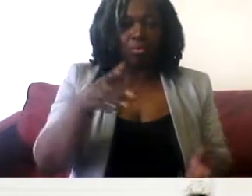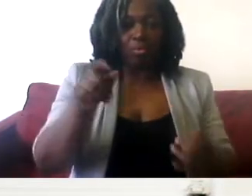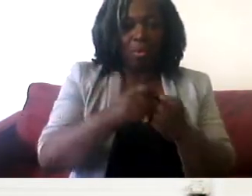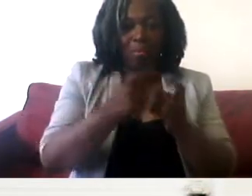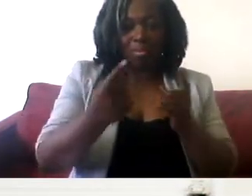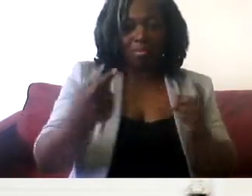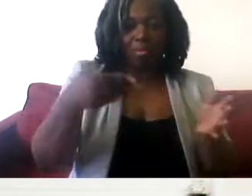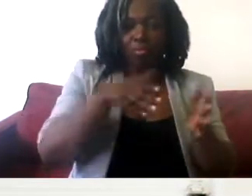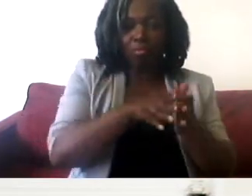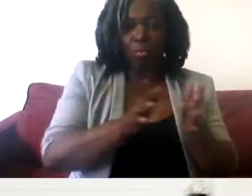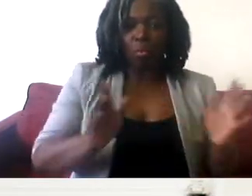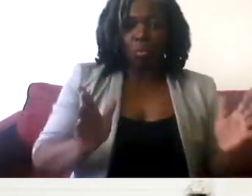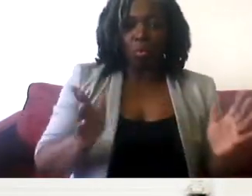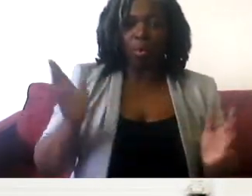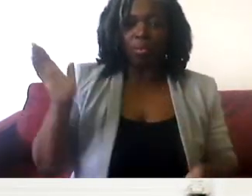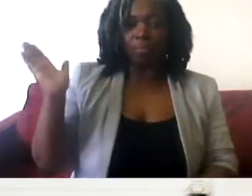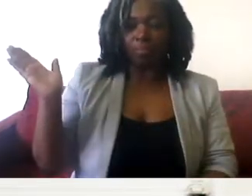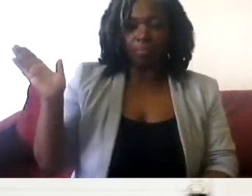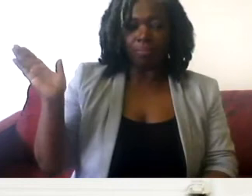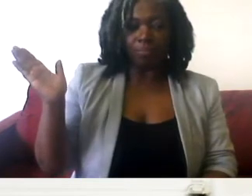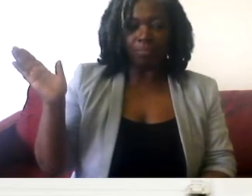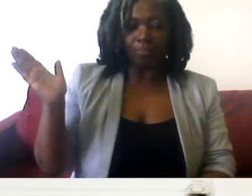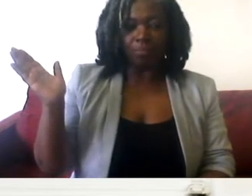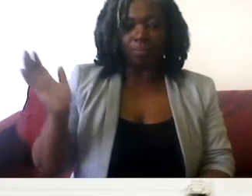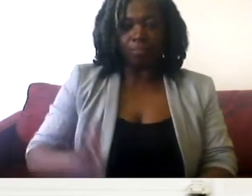our third pattern.